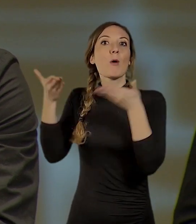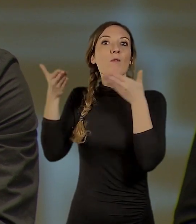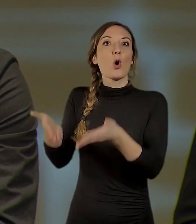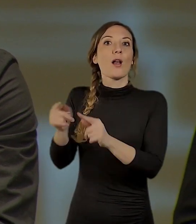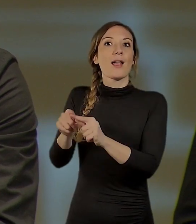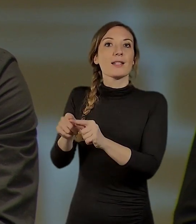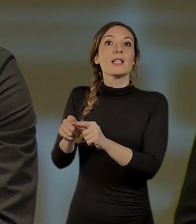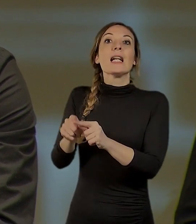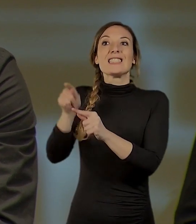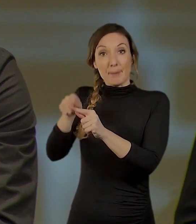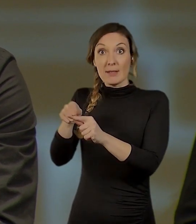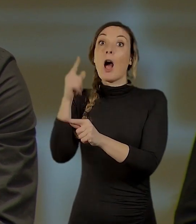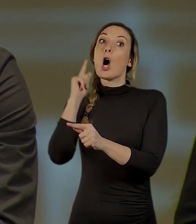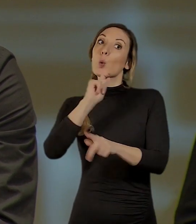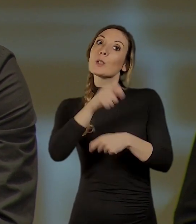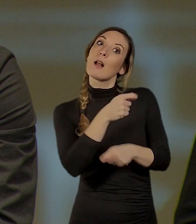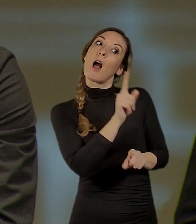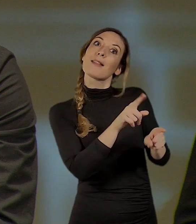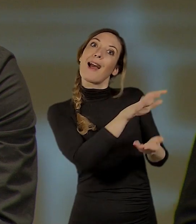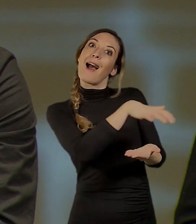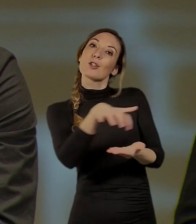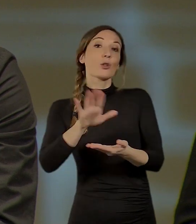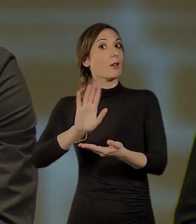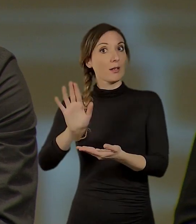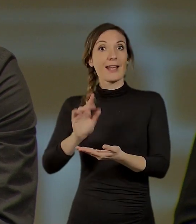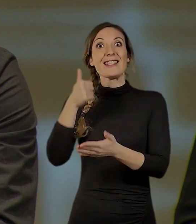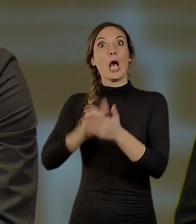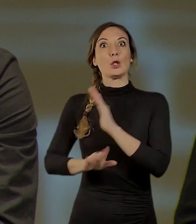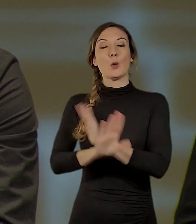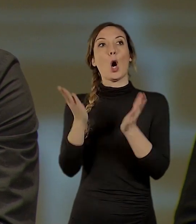started working on it, we already received the first conclusions from the first round